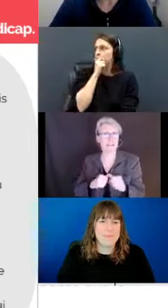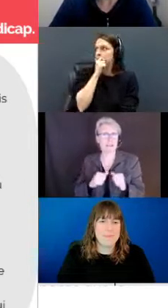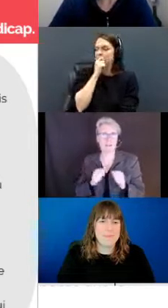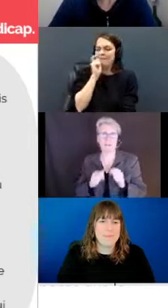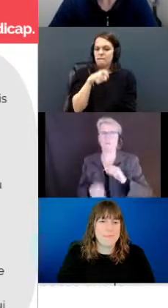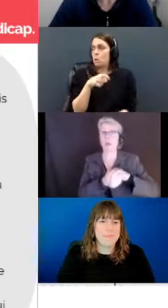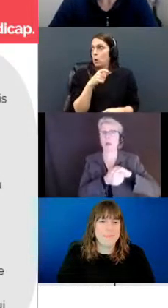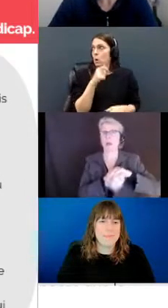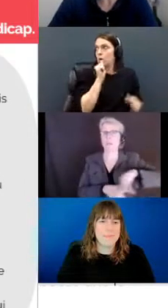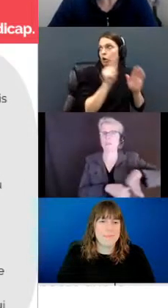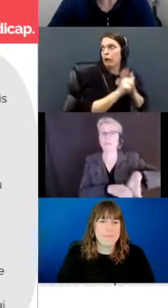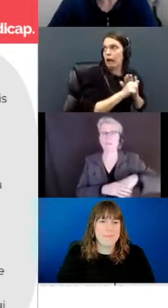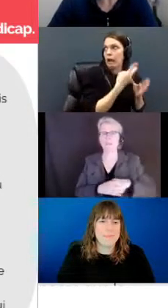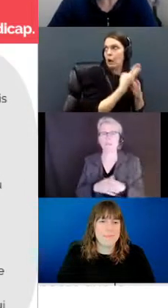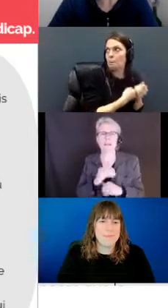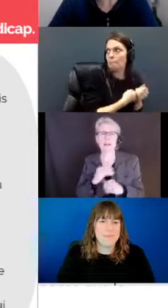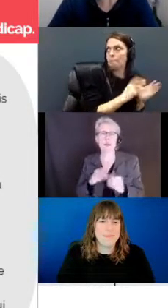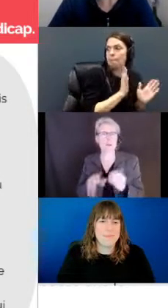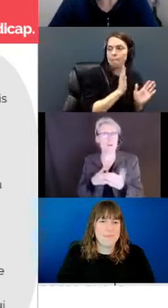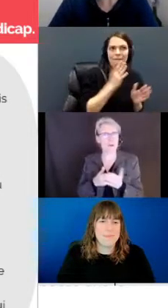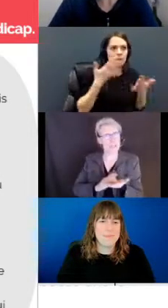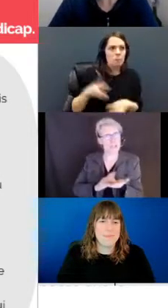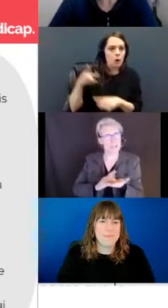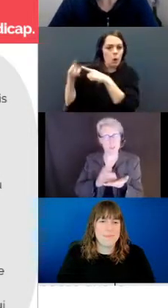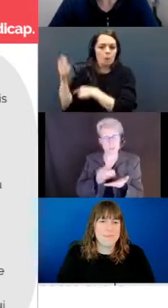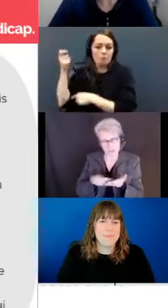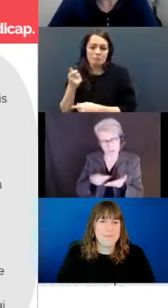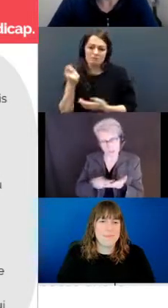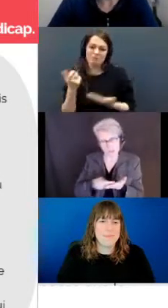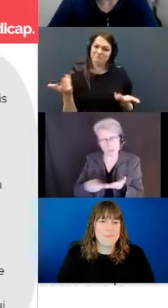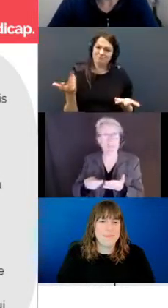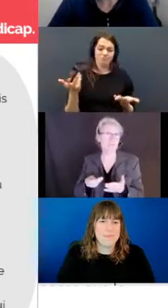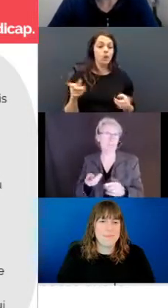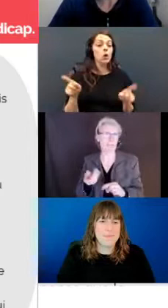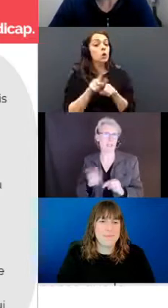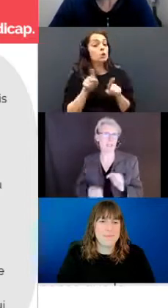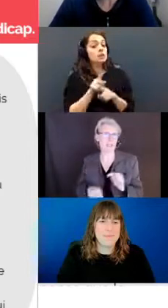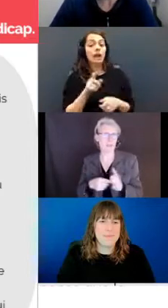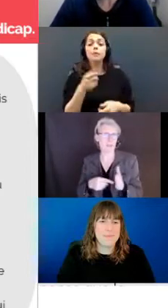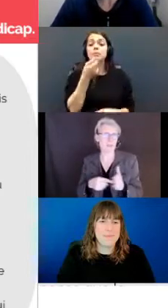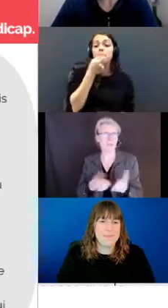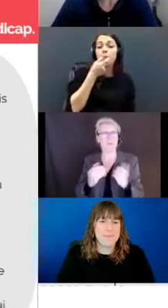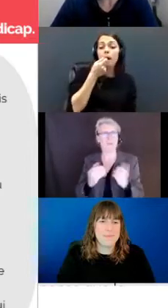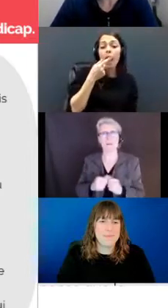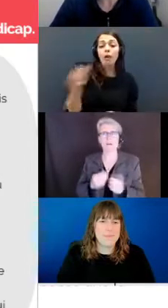cannot buy all the medications prescribed to me i cannot own a vehicle a house or anything like that